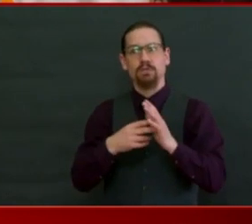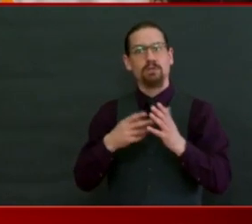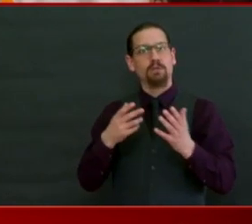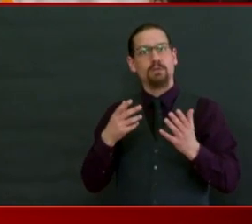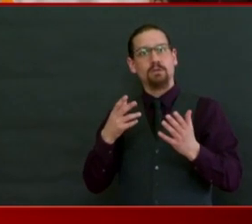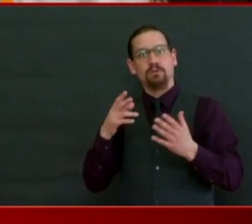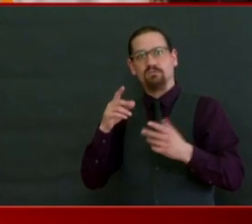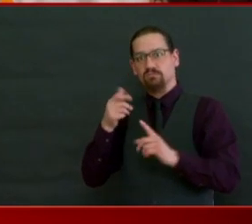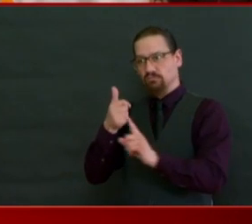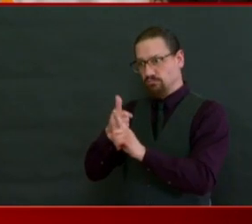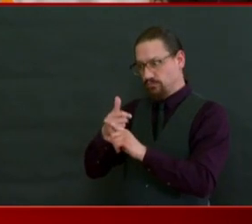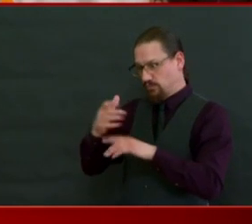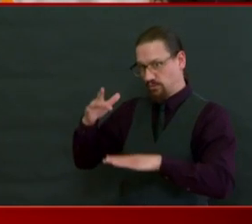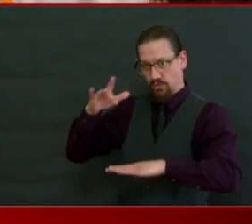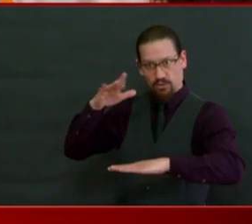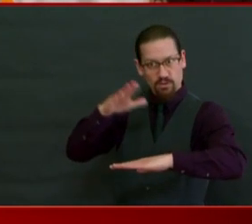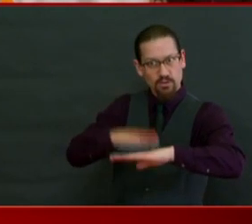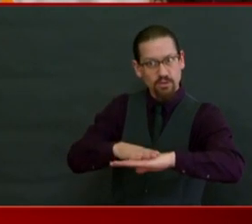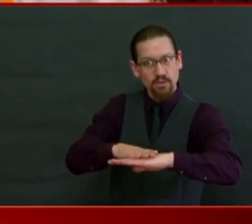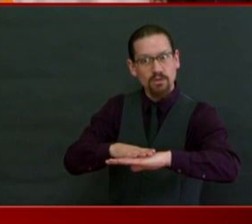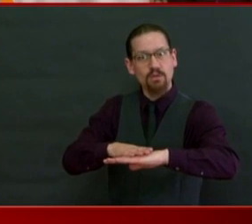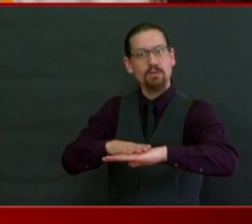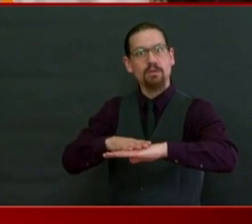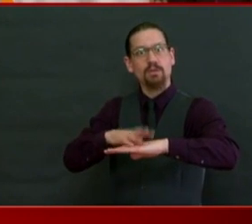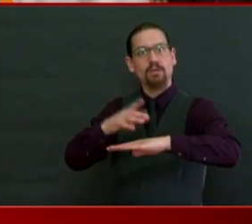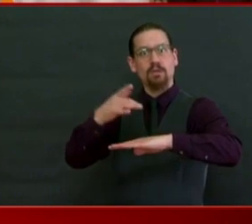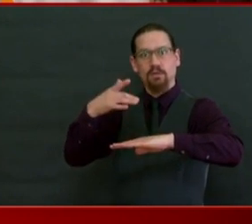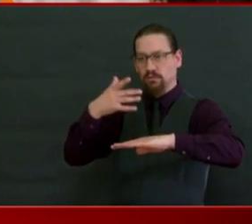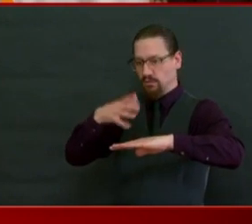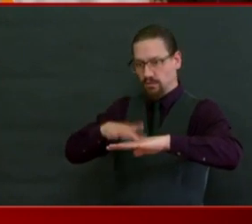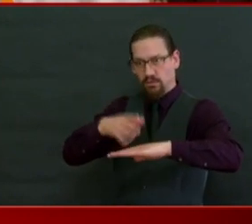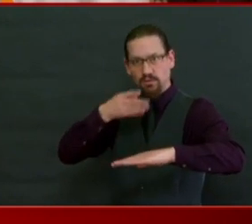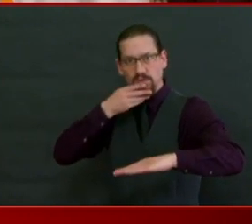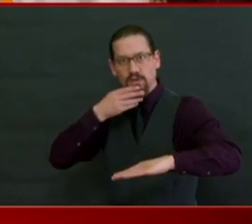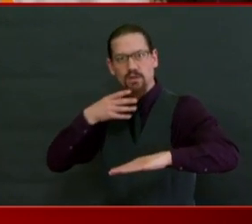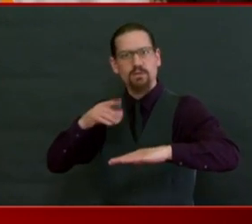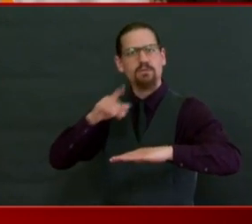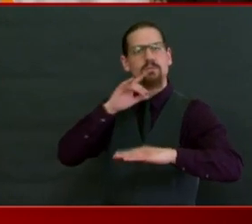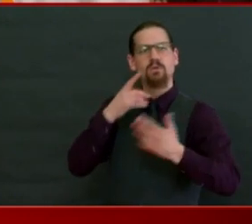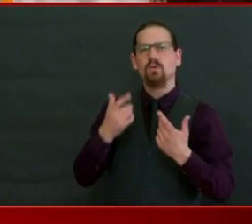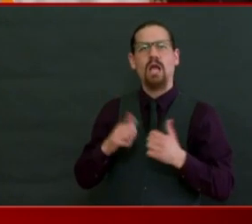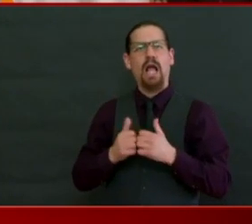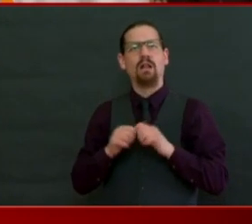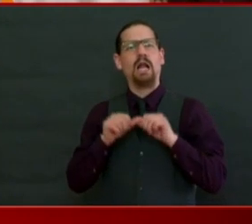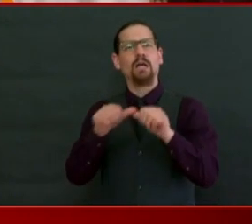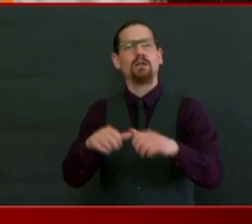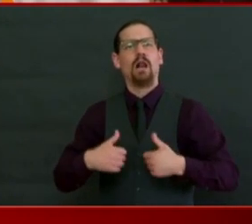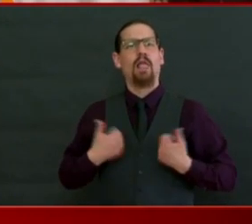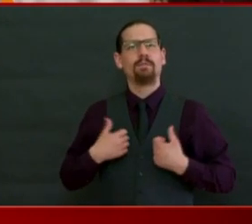LOSE ITS POTENCY? CAN THE VIRUS EVENTUALLY NO LONGER EXIST ON THAT SURFACE?